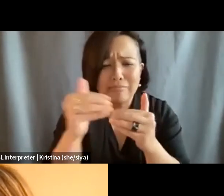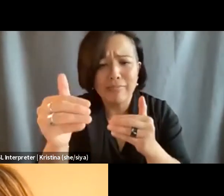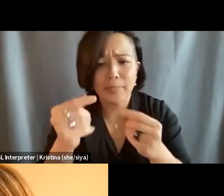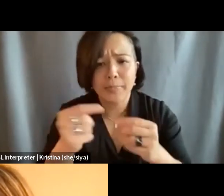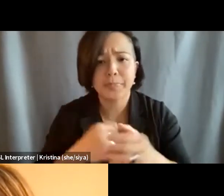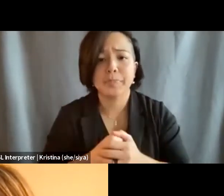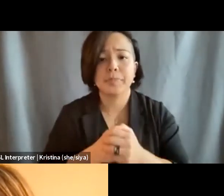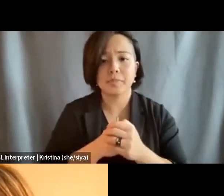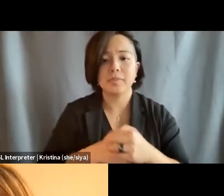Is it okay if I just hop in?